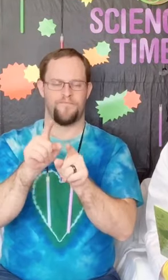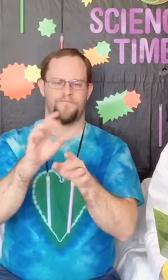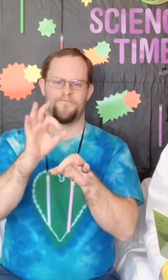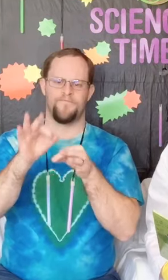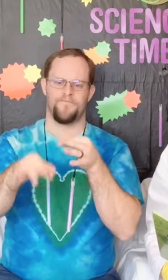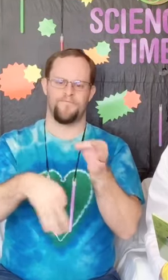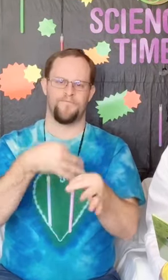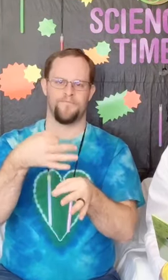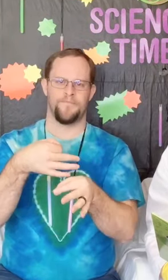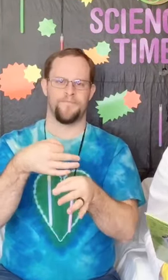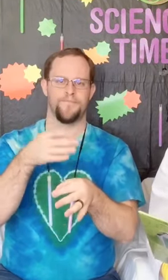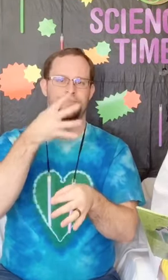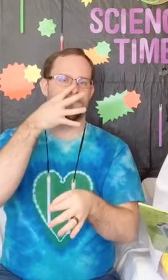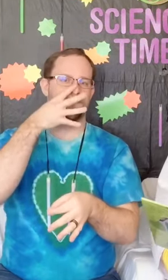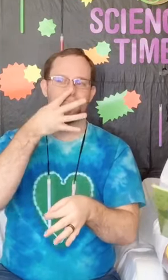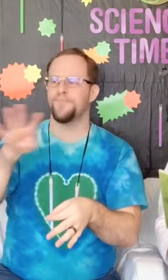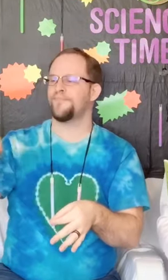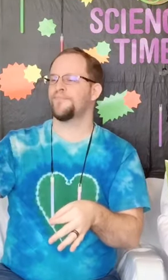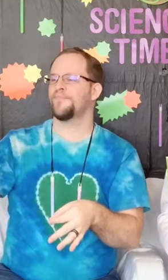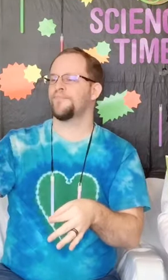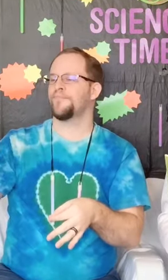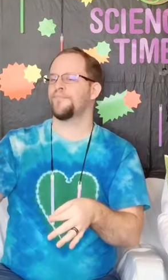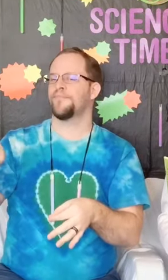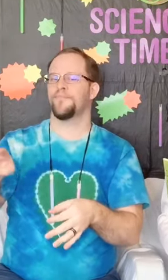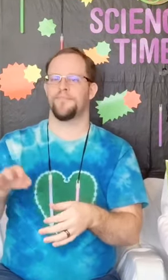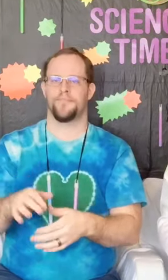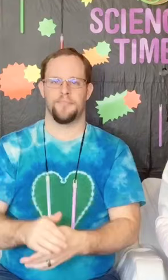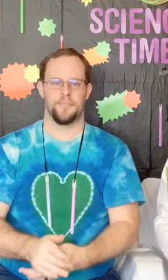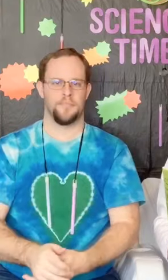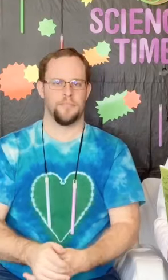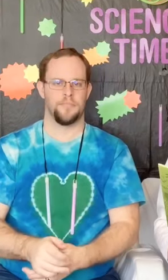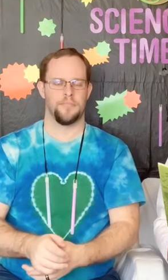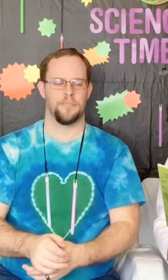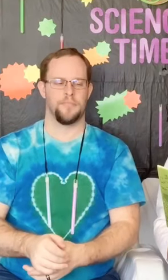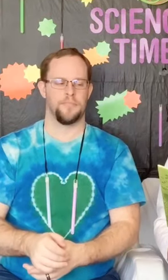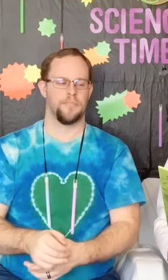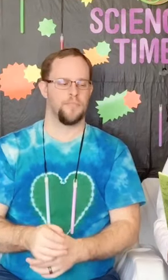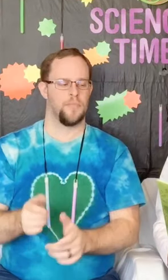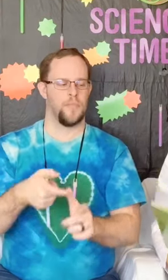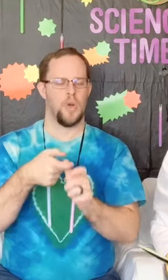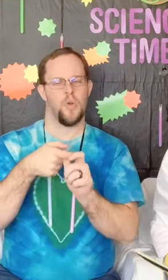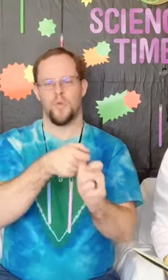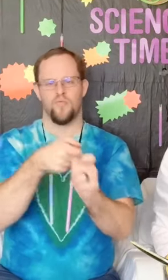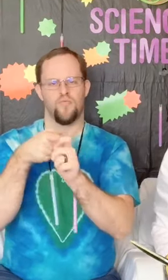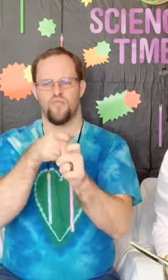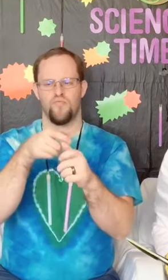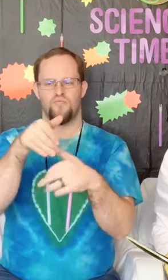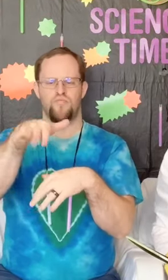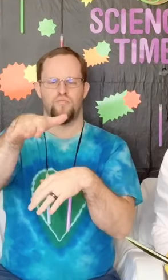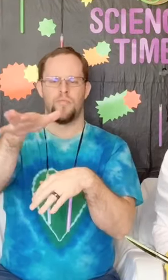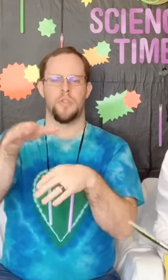they ignored her. And this bear says "Run along little one. This is grown-up